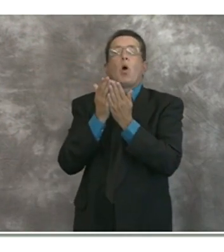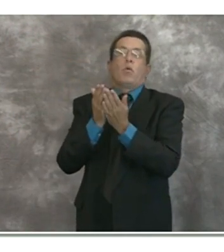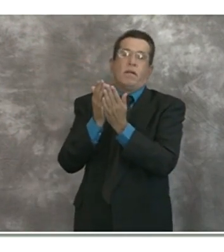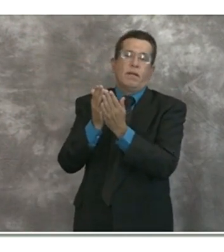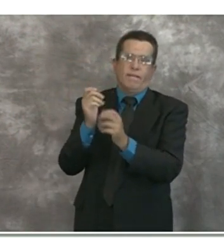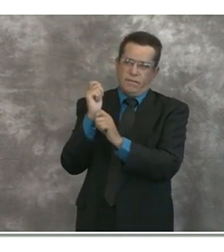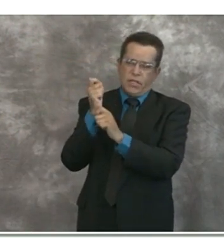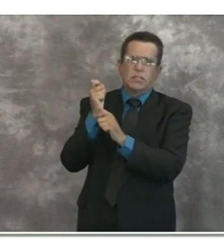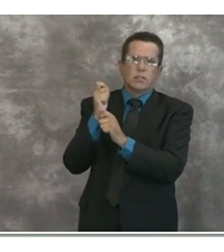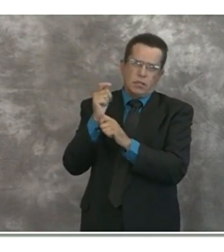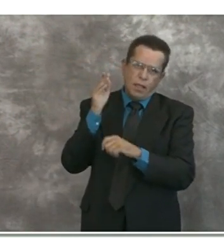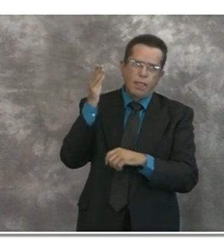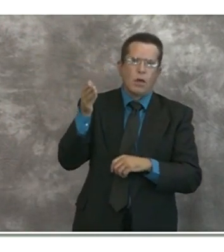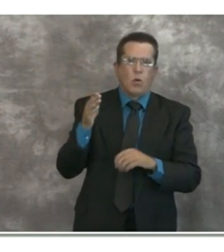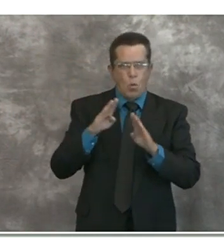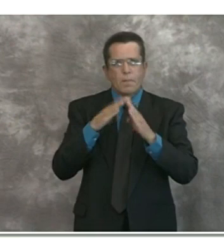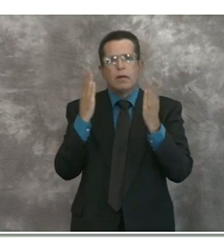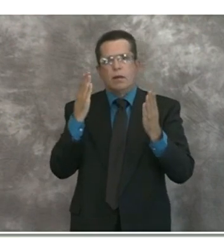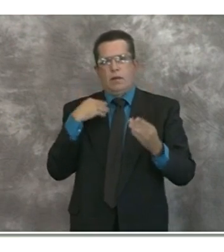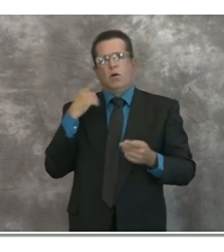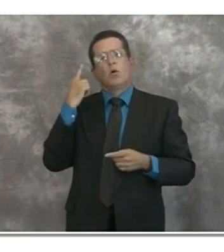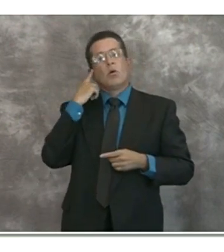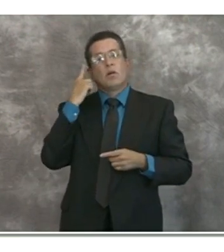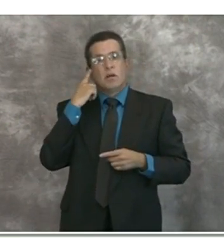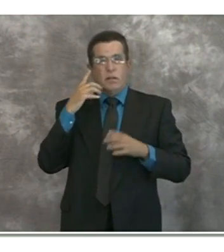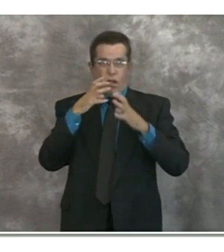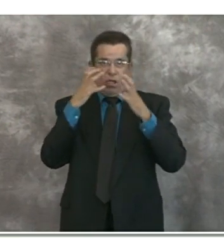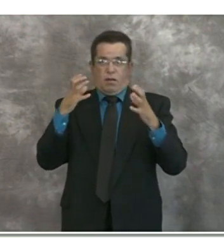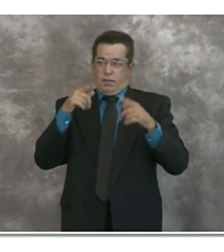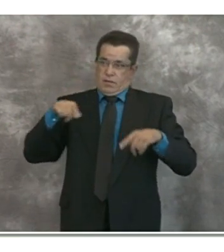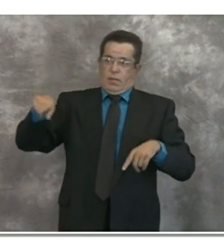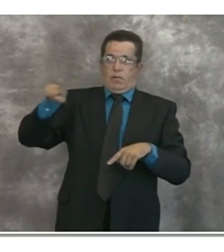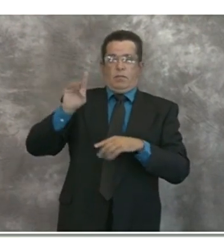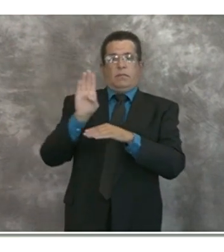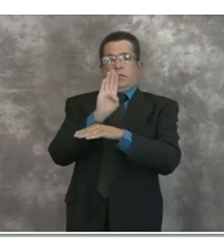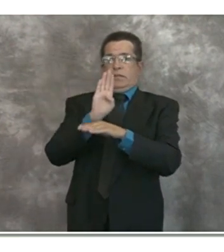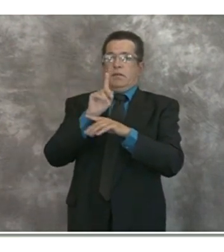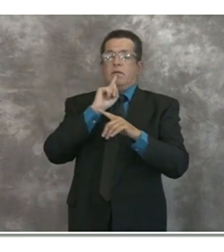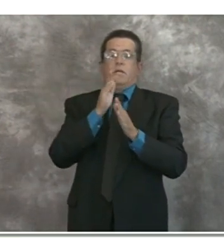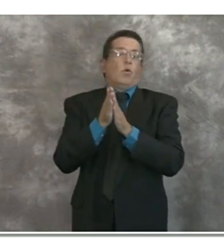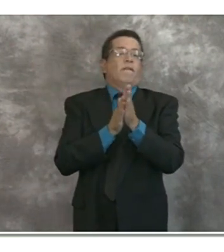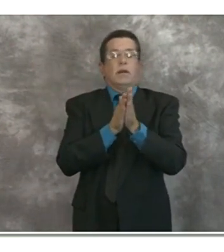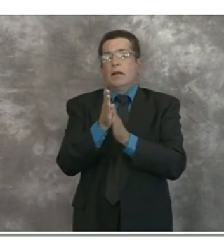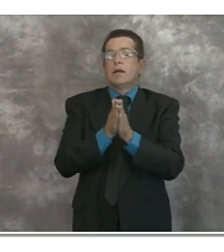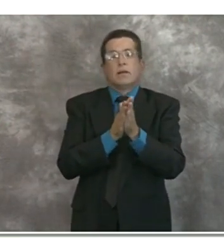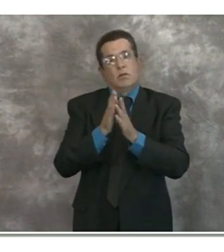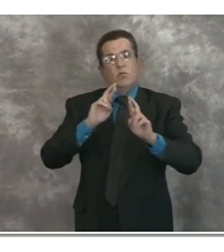REOPEN. DAY CAMPS. CAMPGROUNDS RV PARKS AND OUTDOOR RECREATION INCLUDING SPORTS FISHING AND PRIVATE CHARTER